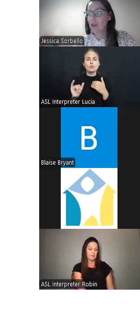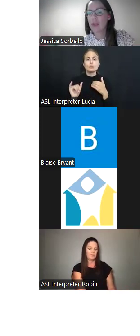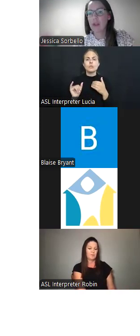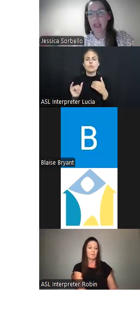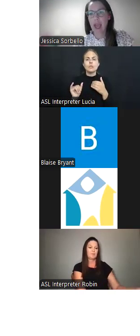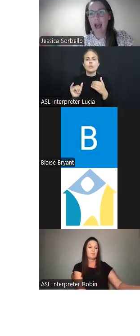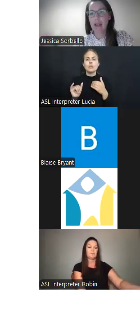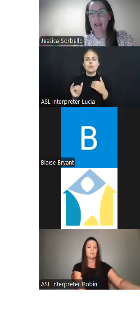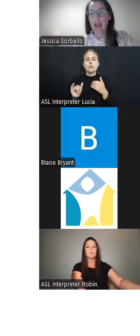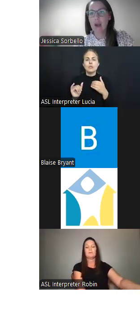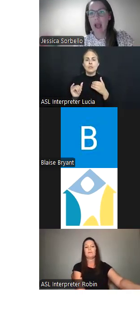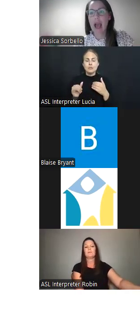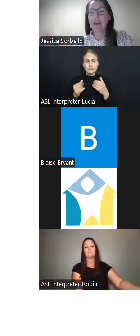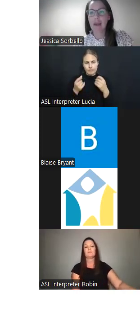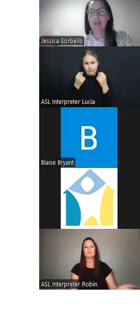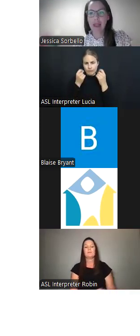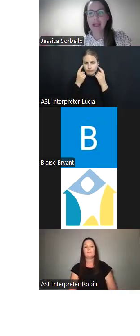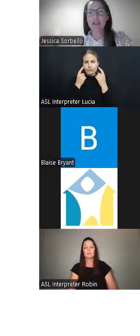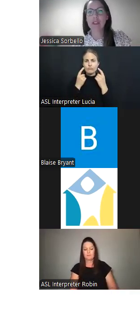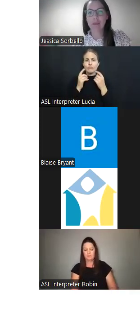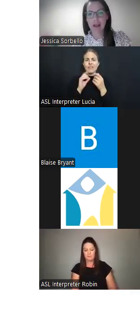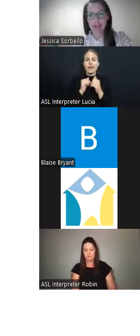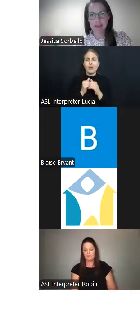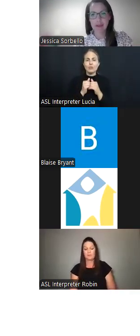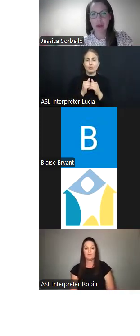So for many of you who have kind of moved away from these